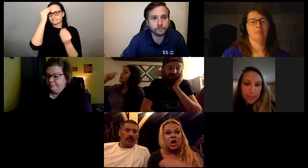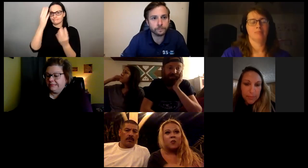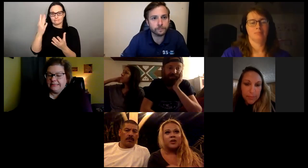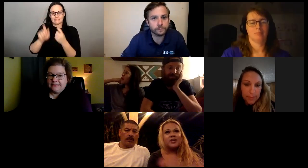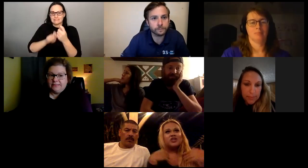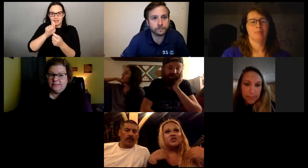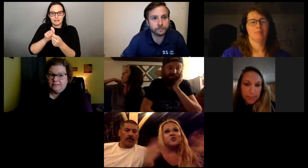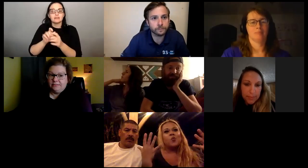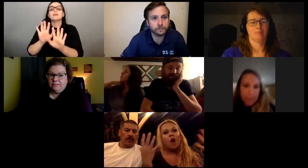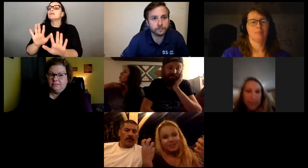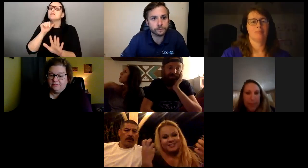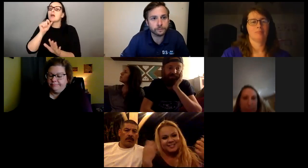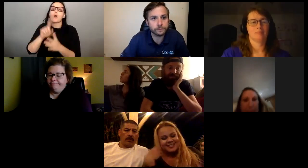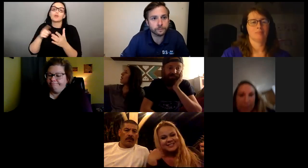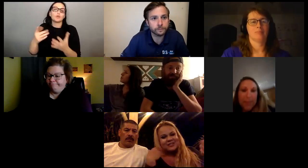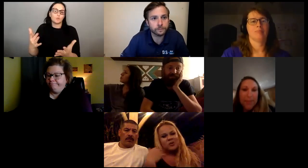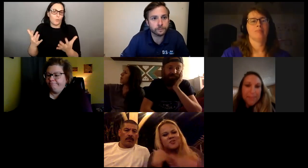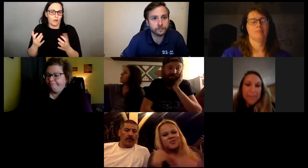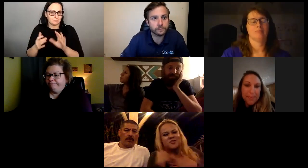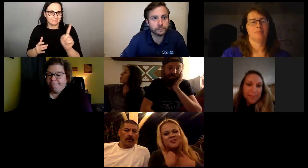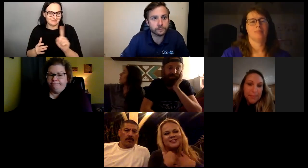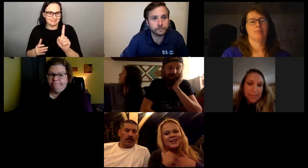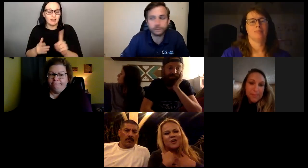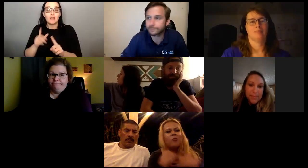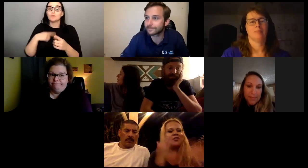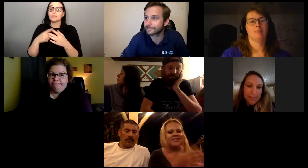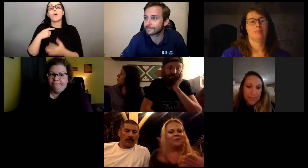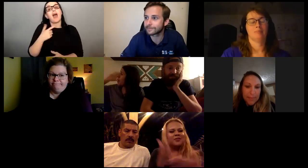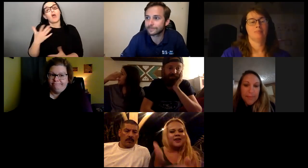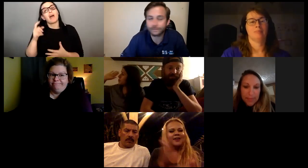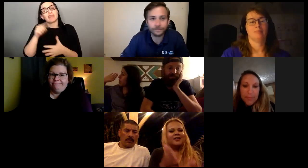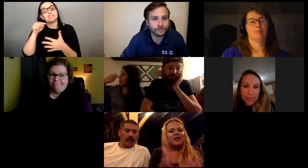what you want because when you go in there saying